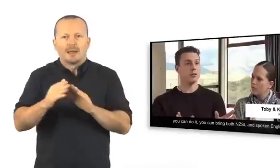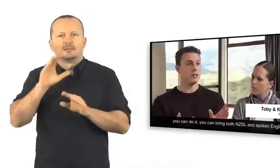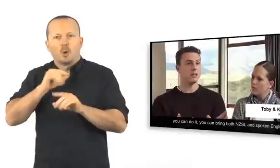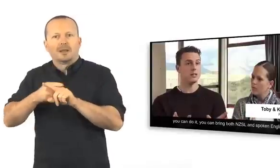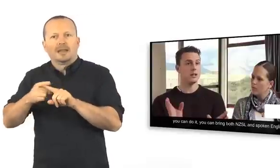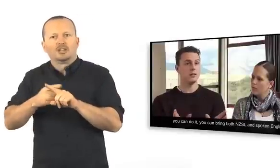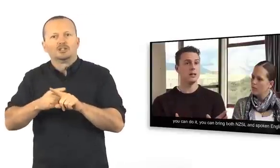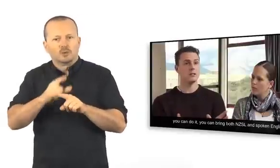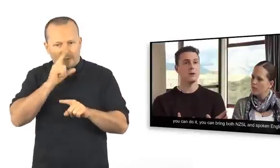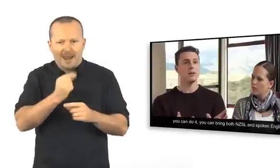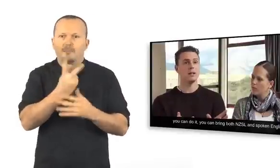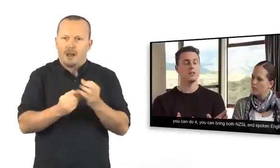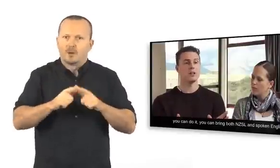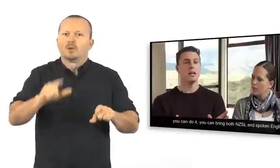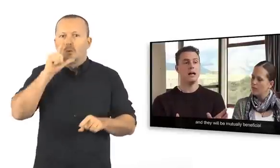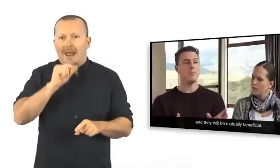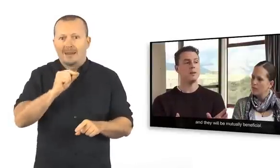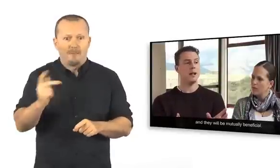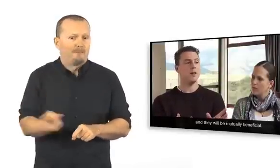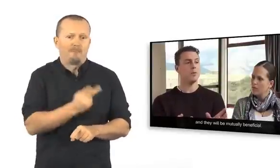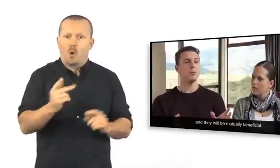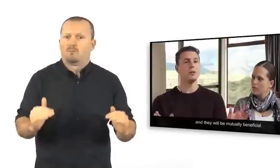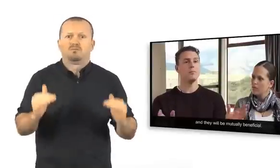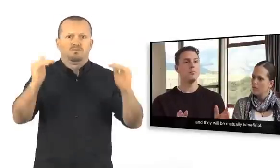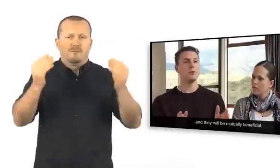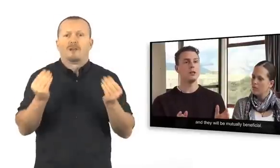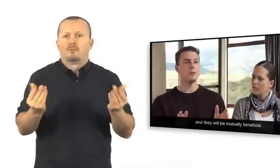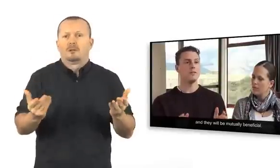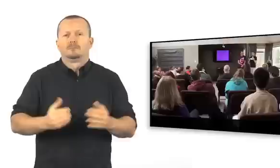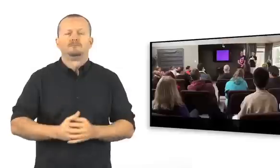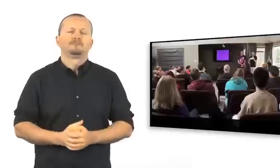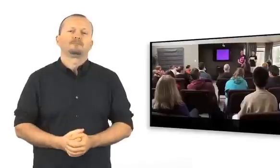both NZSL and spoken English and they will be mutually beneficial.